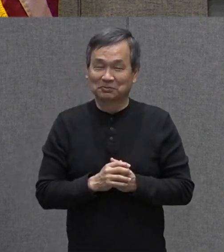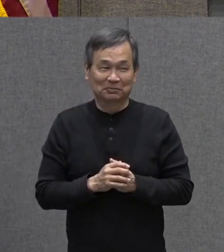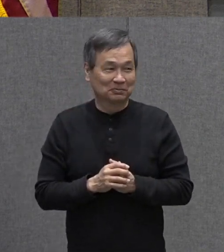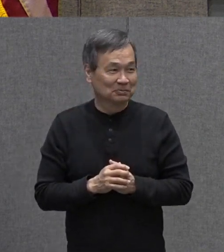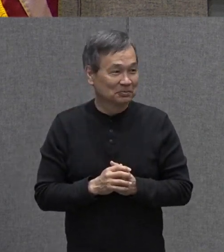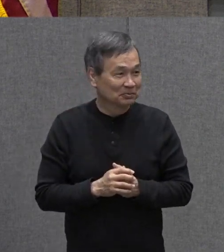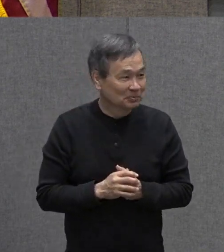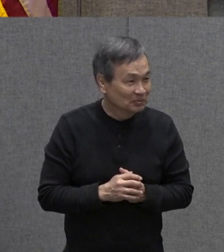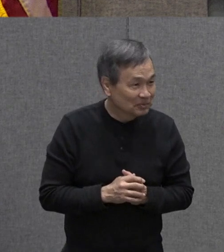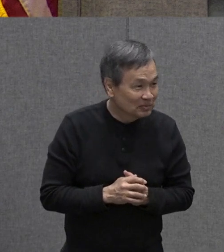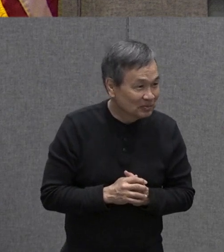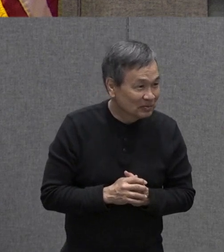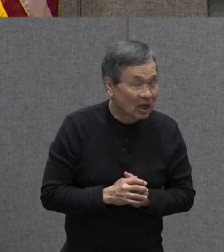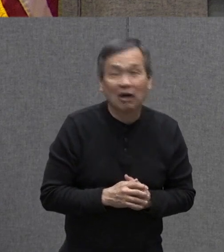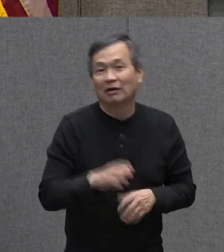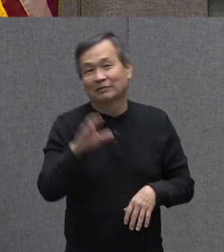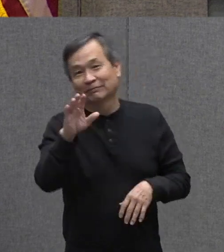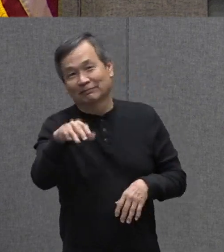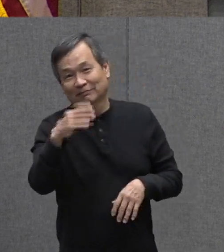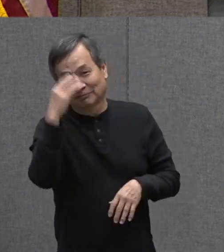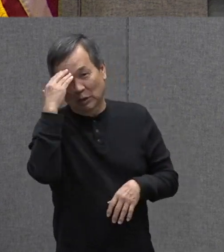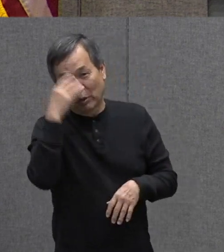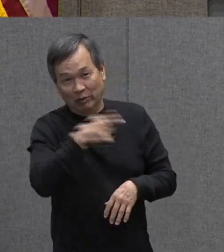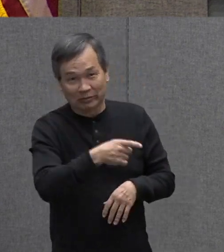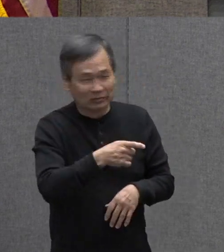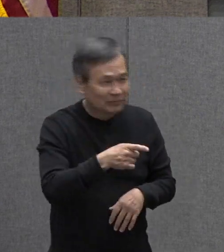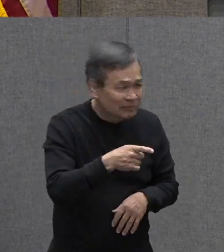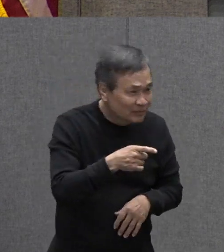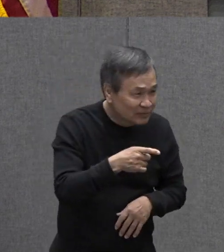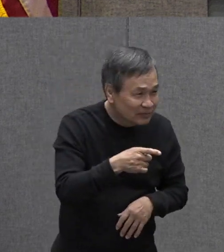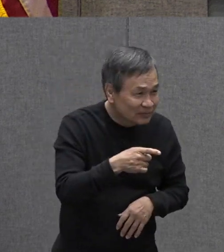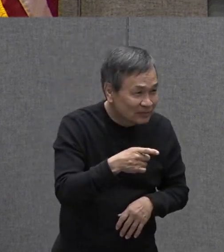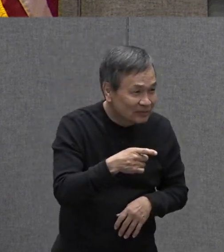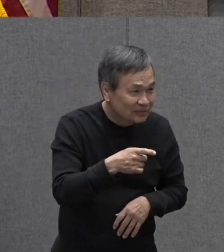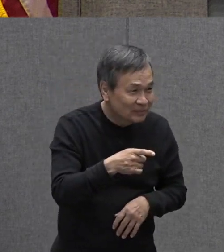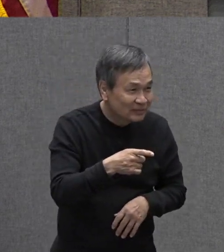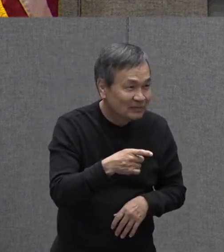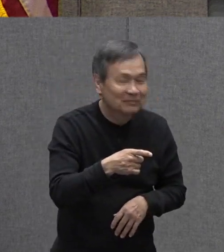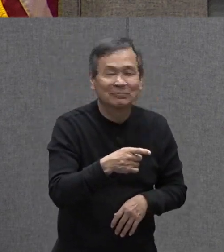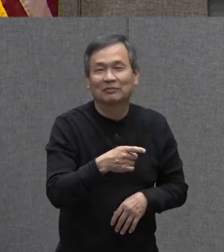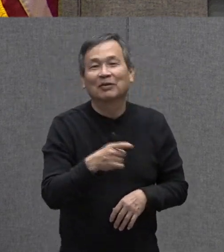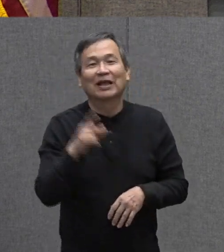Do you know what this fruit is? It's a lemon.